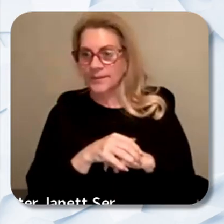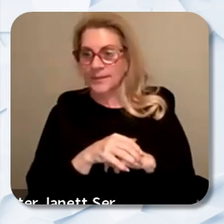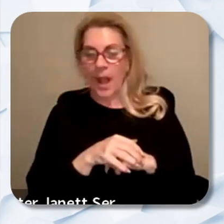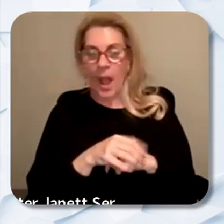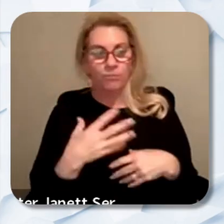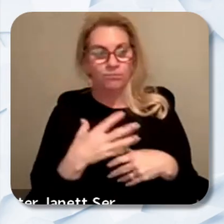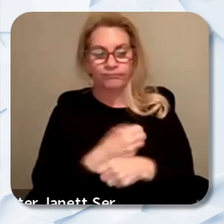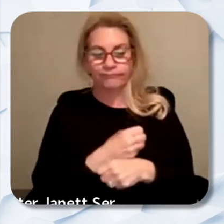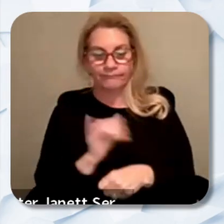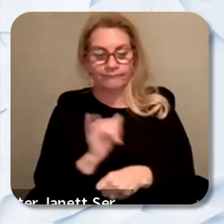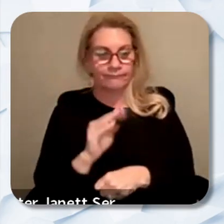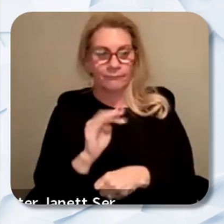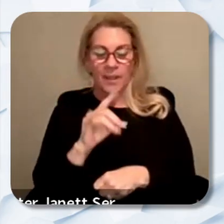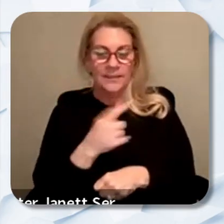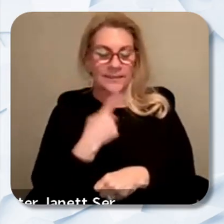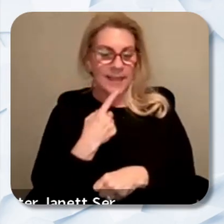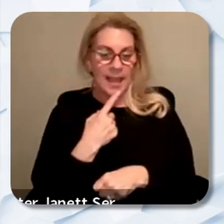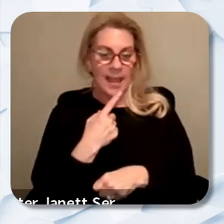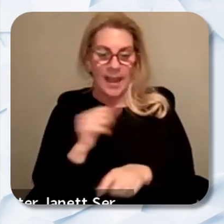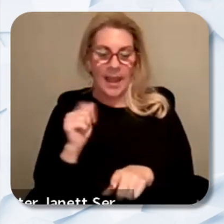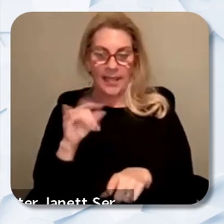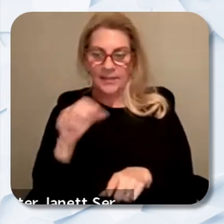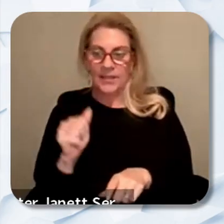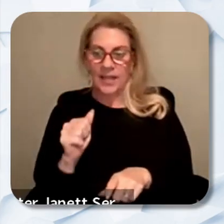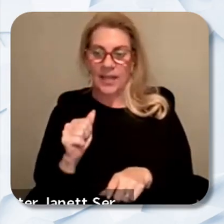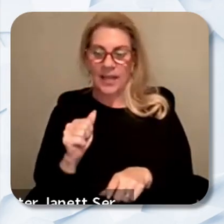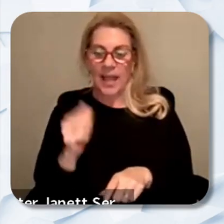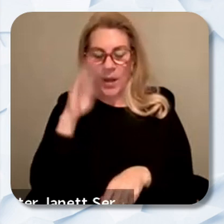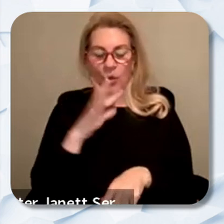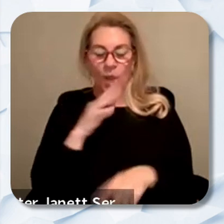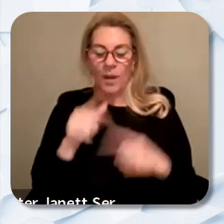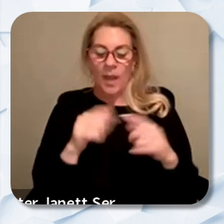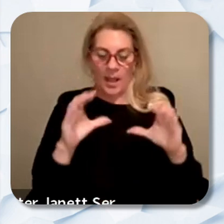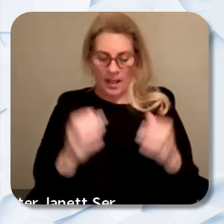like Melissa is saying even Alycia like setting I know we're talking about CLASS agreed is that